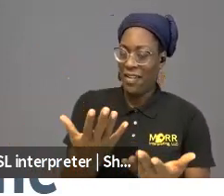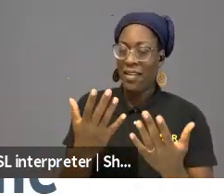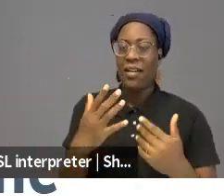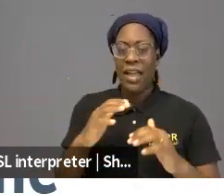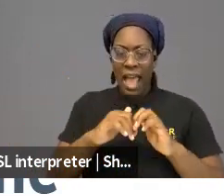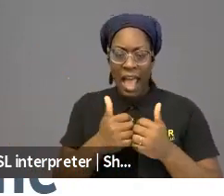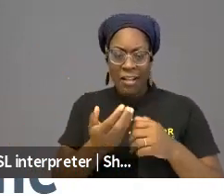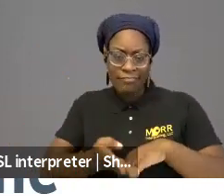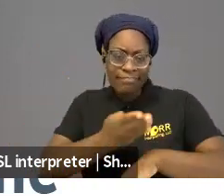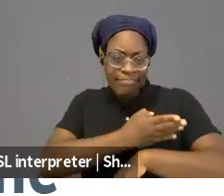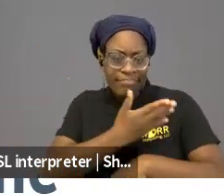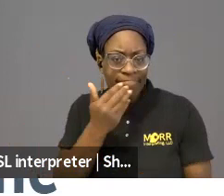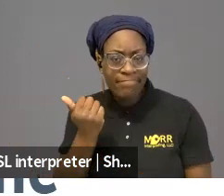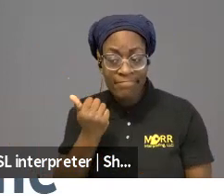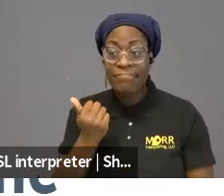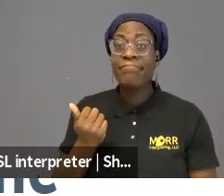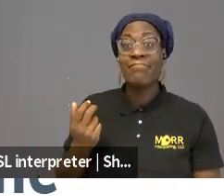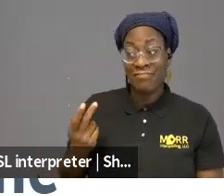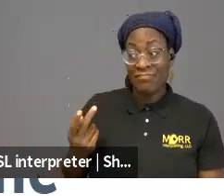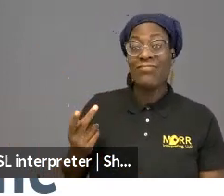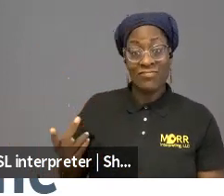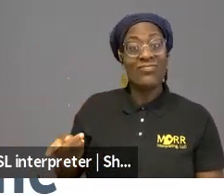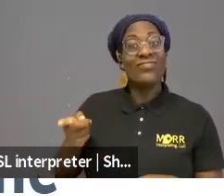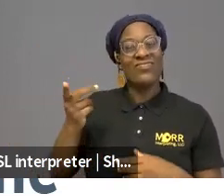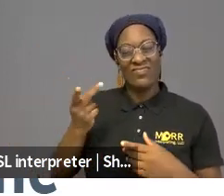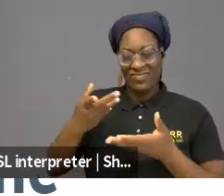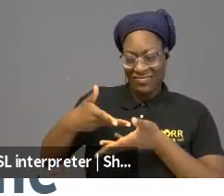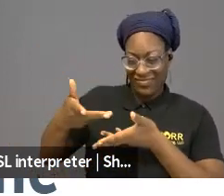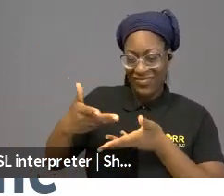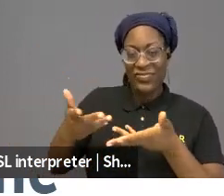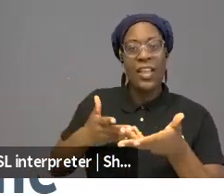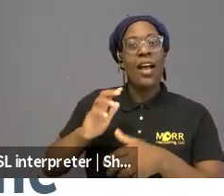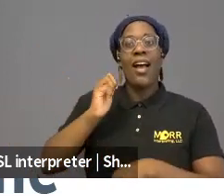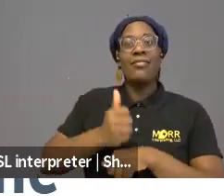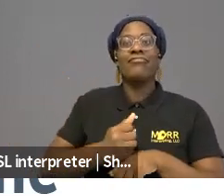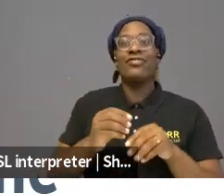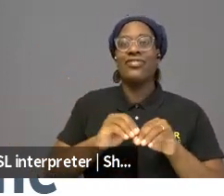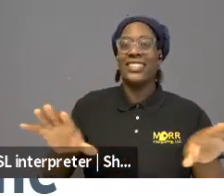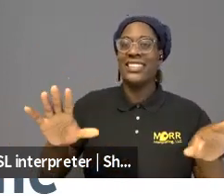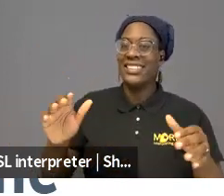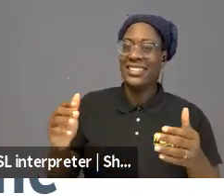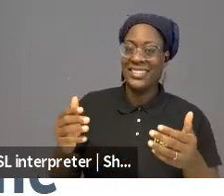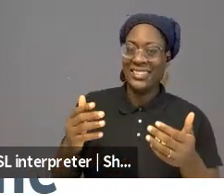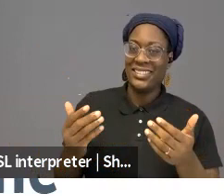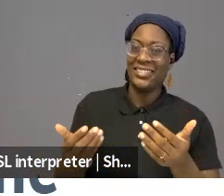work and doing that revision of that training. She is still one of my favorite co-authors to